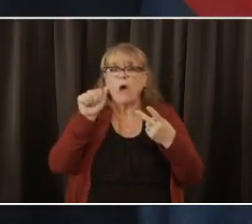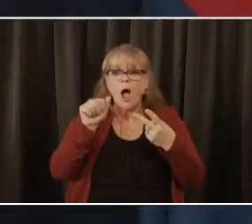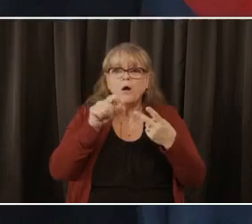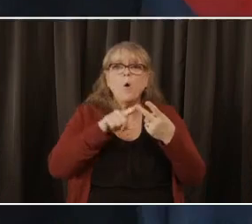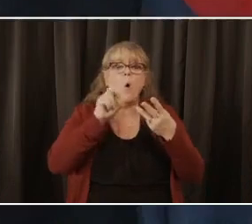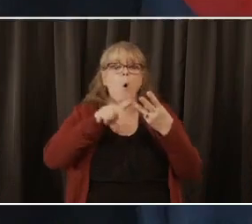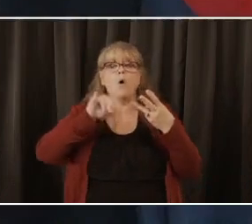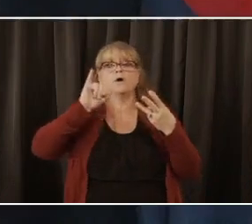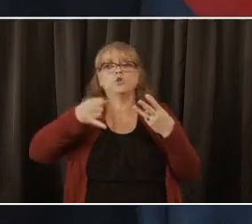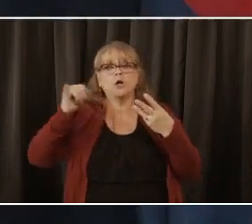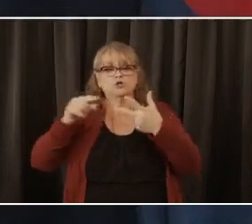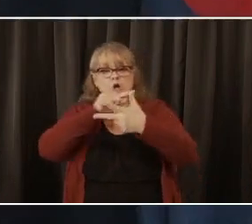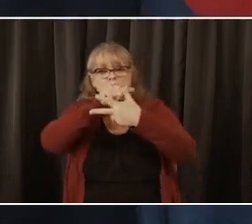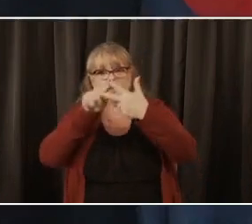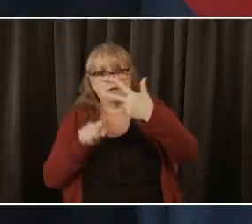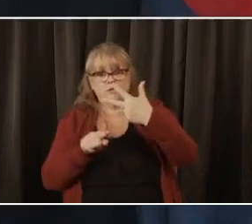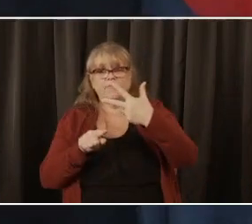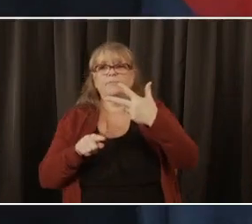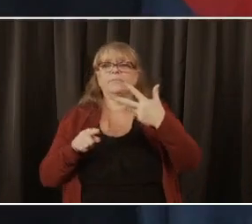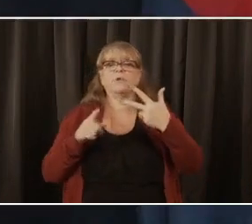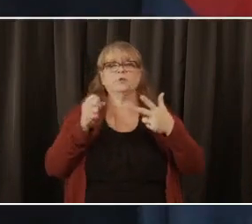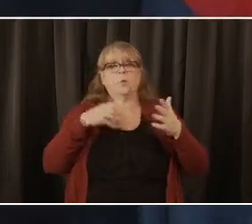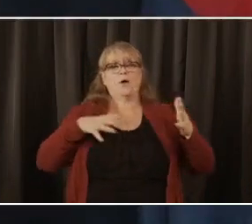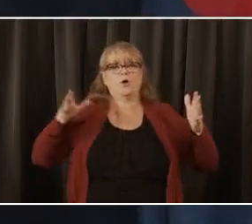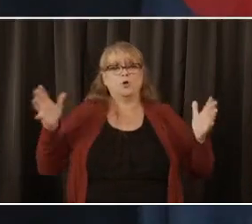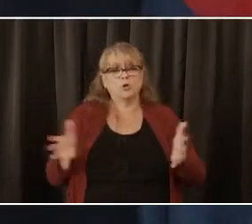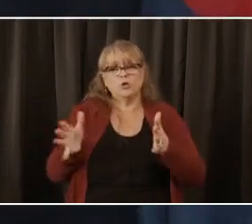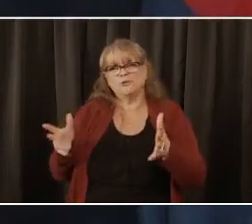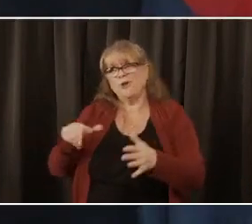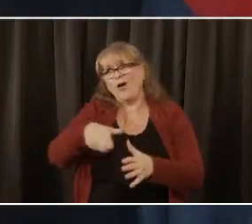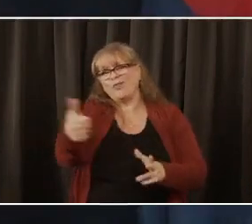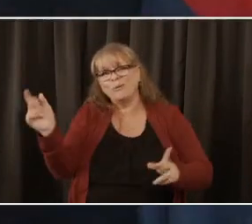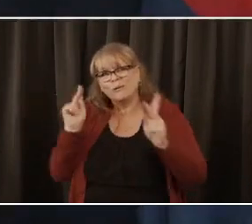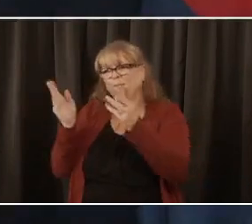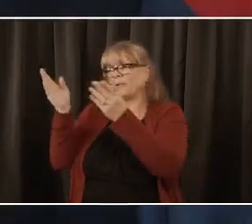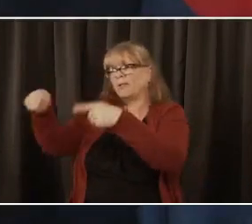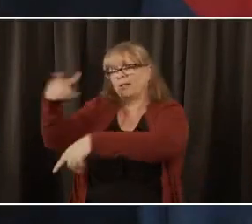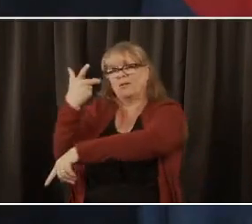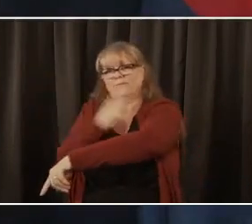close their restaurants, and we learned to be able to implement that in other areas across the state.